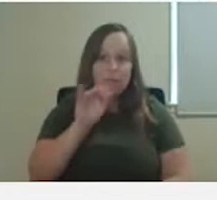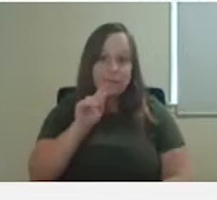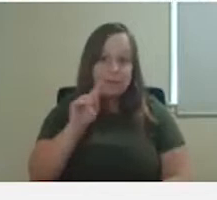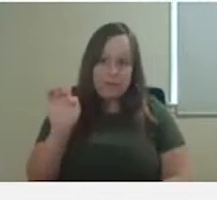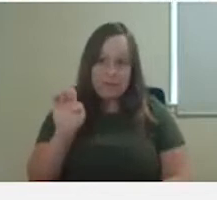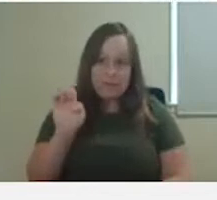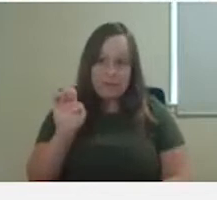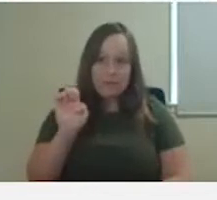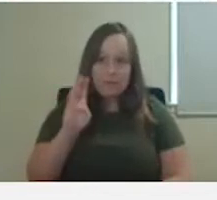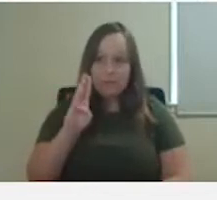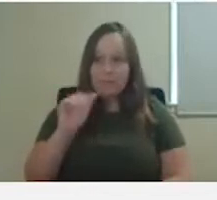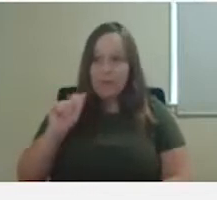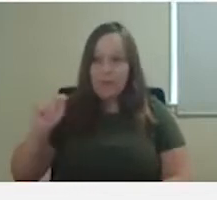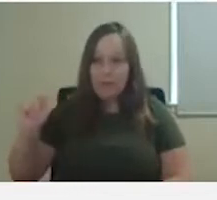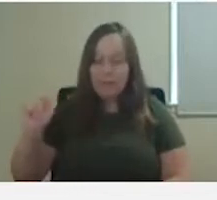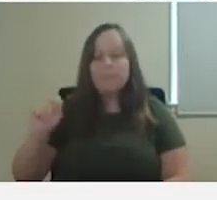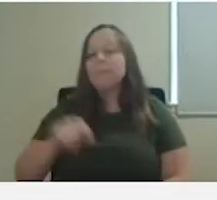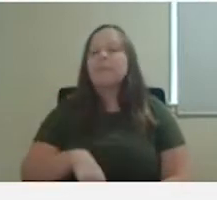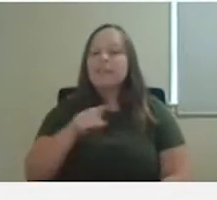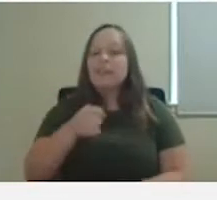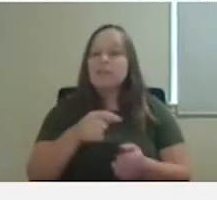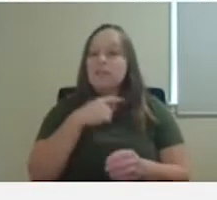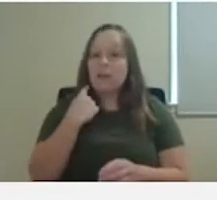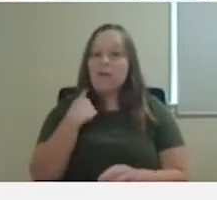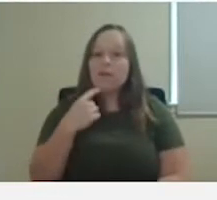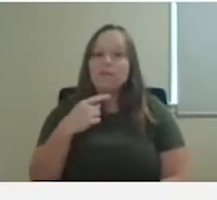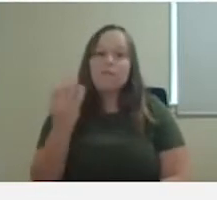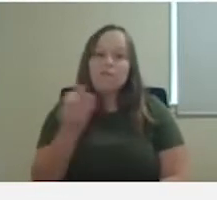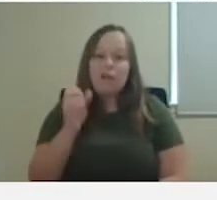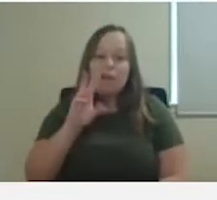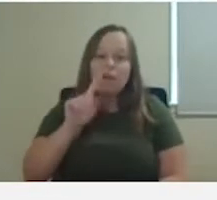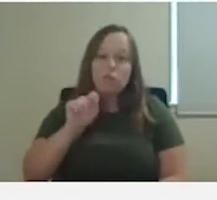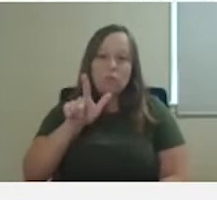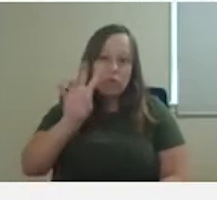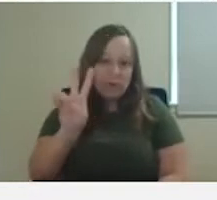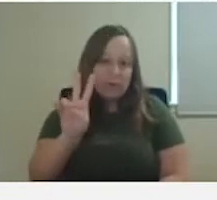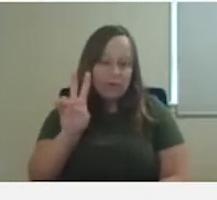And the deadline to request this is Friday, October 27.